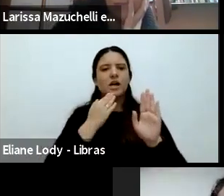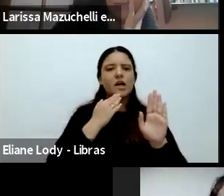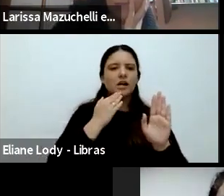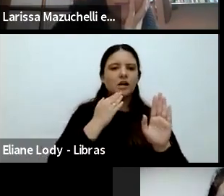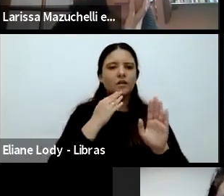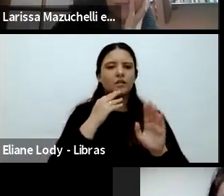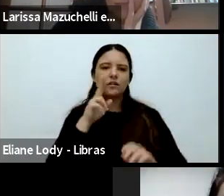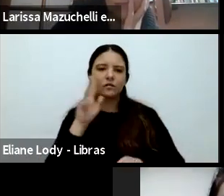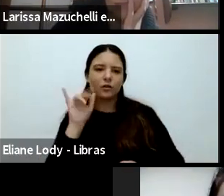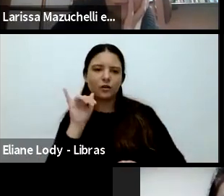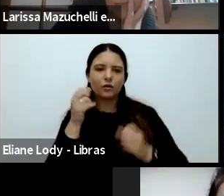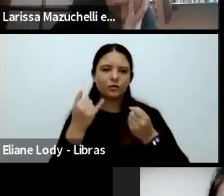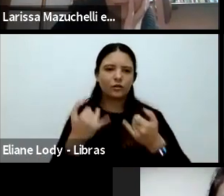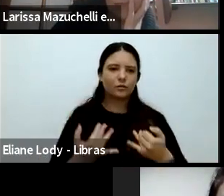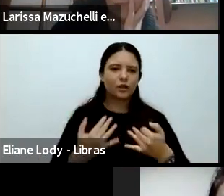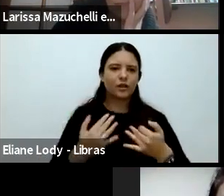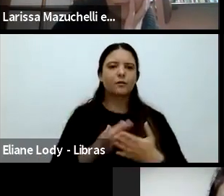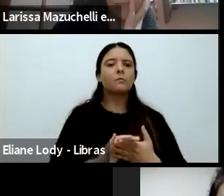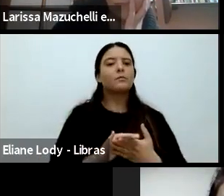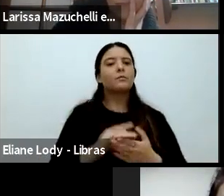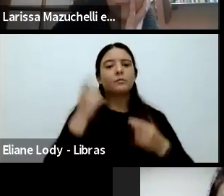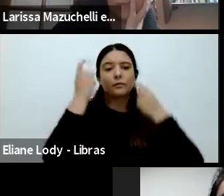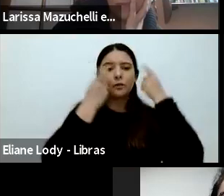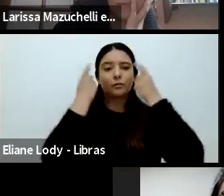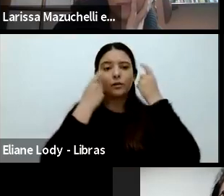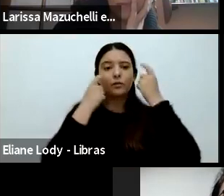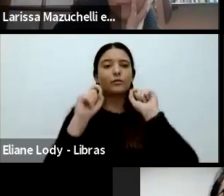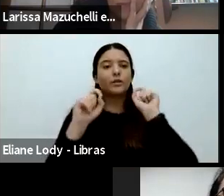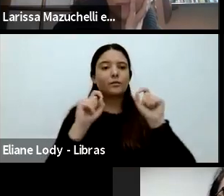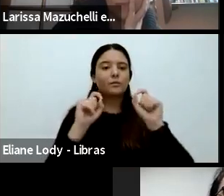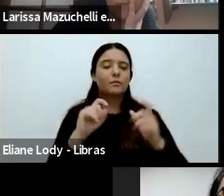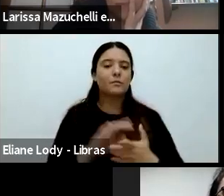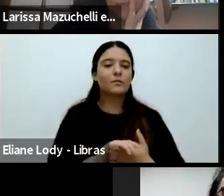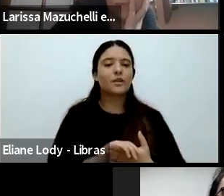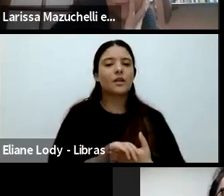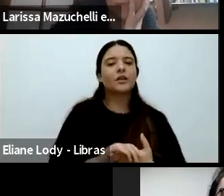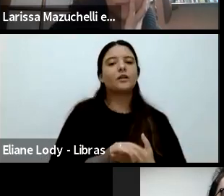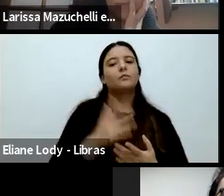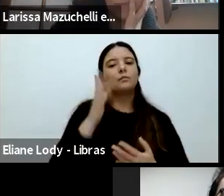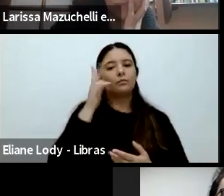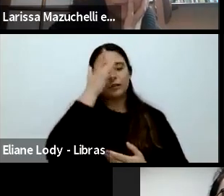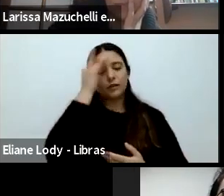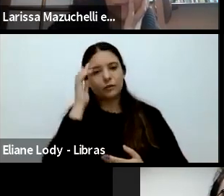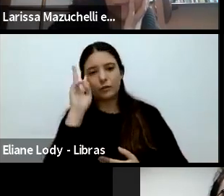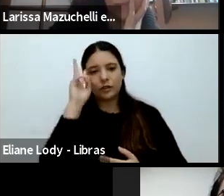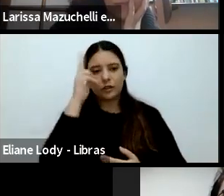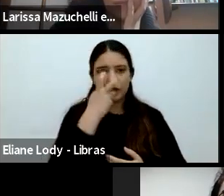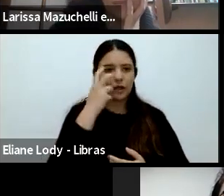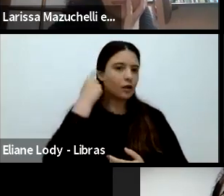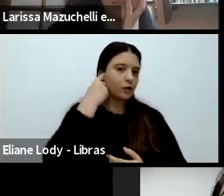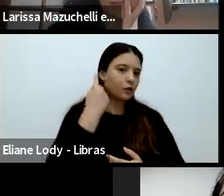God scan defect ology is. He was concerned with Blake He was concerned with Blind, deaf and mentally impaired Chol deaf and mentally impaired